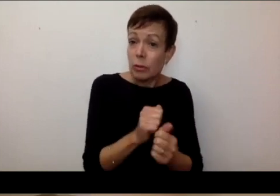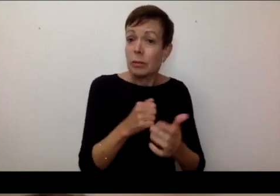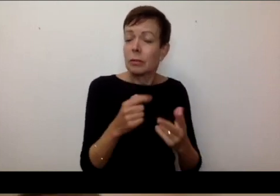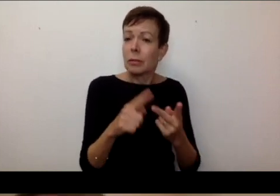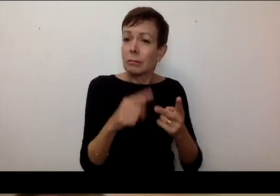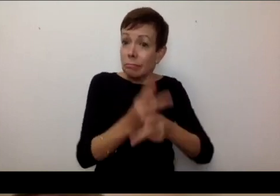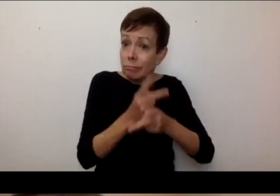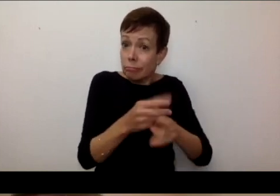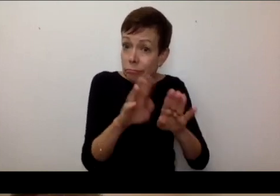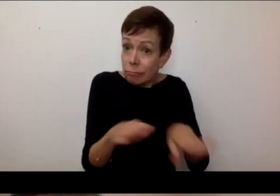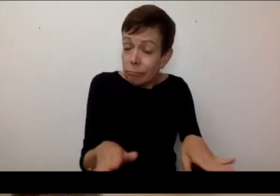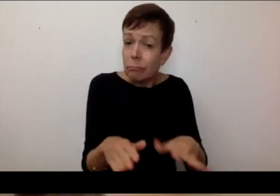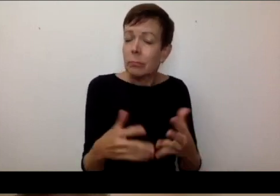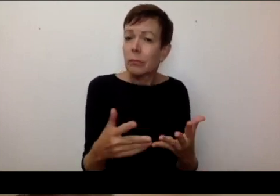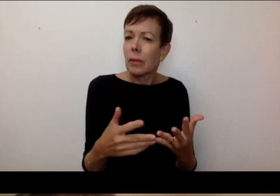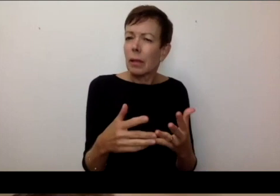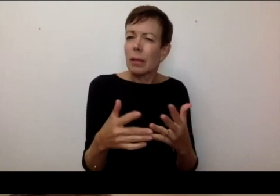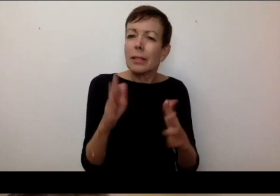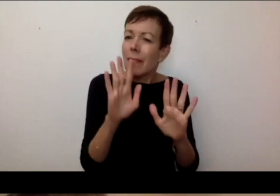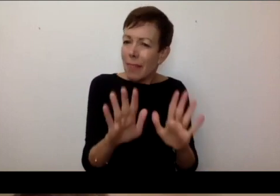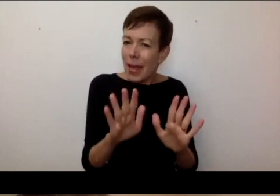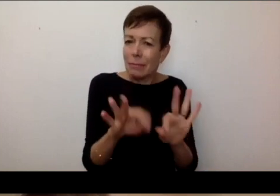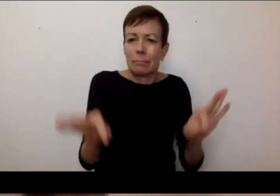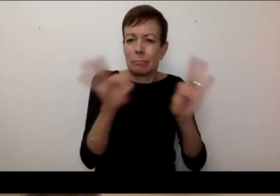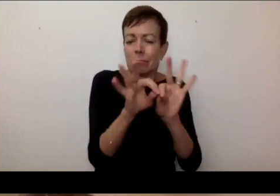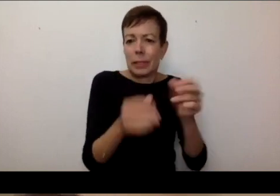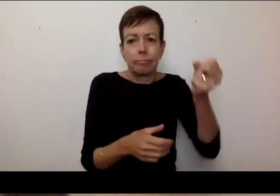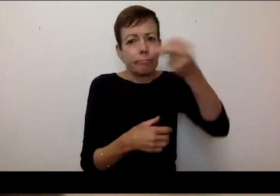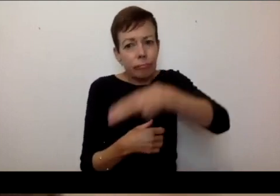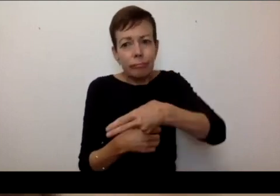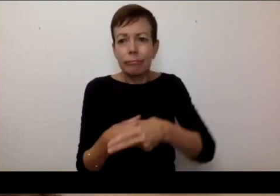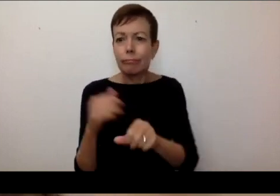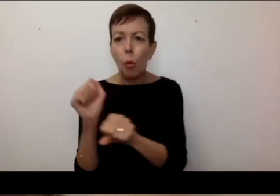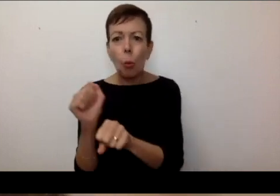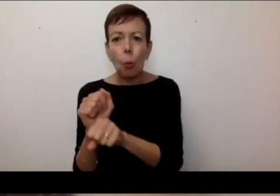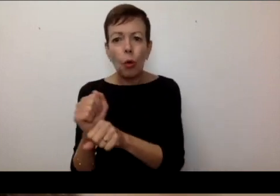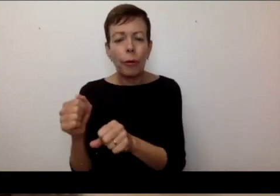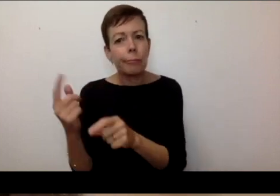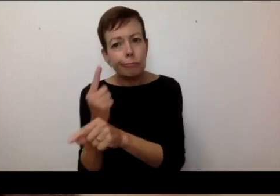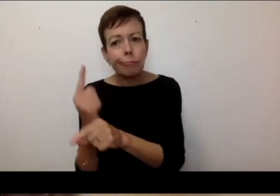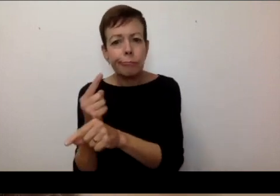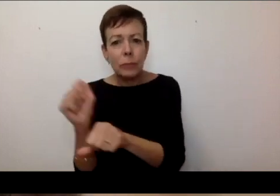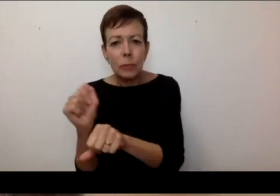and where is the workplace this group also was interested in reparations for